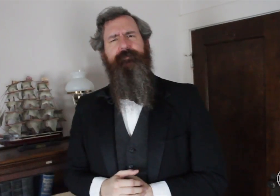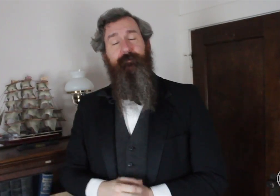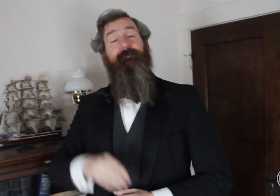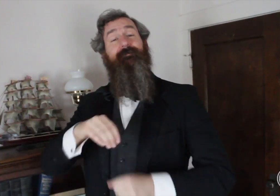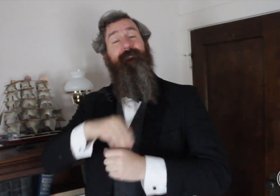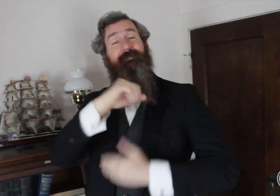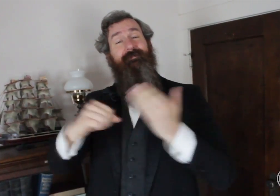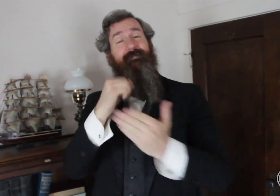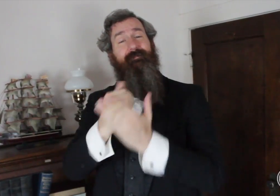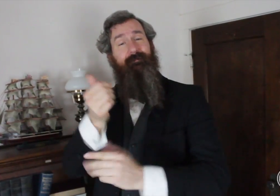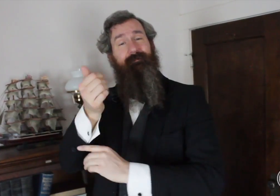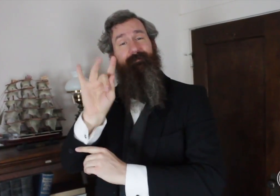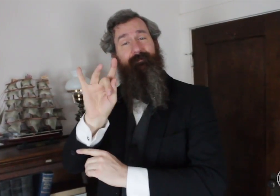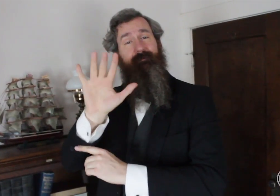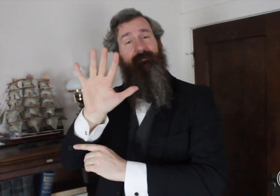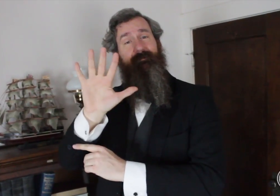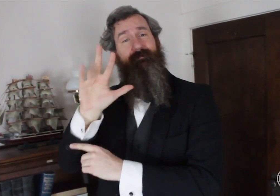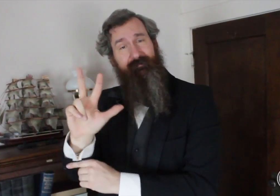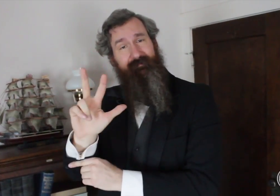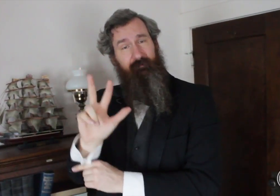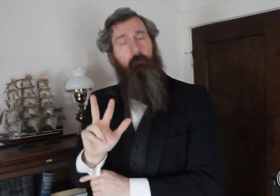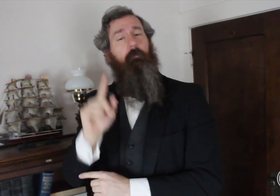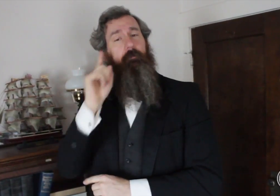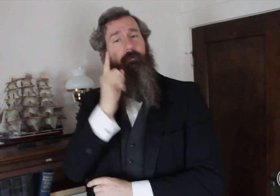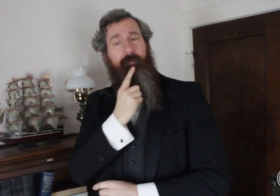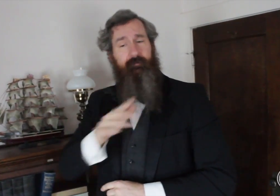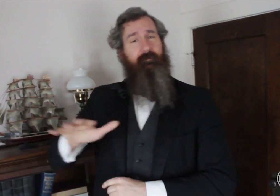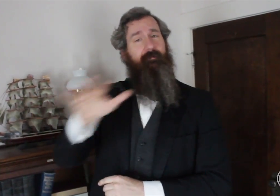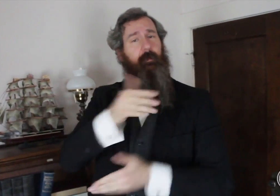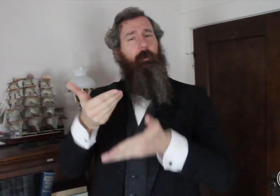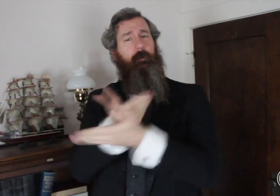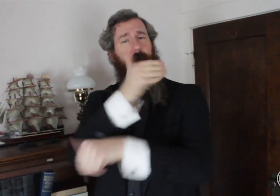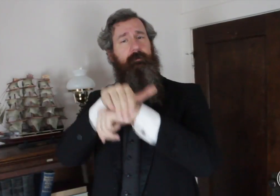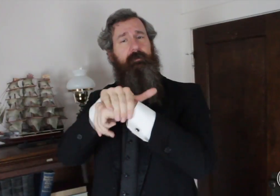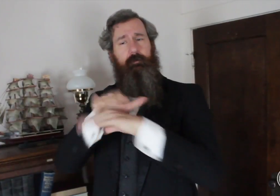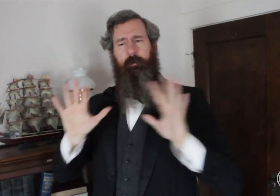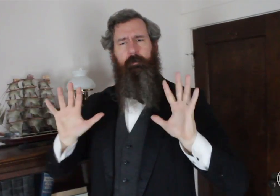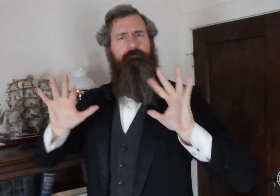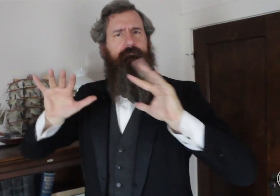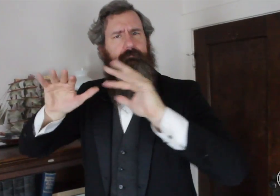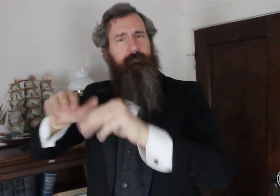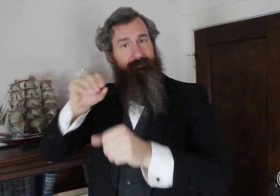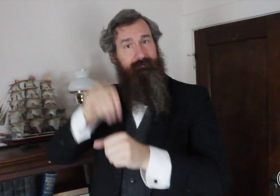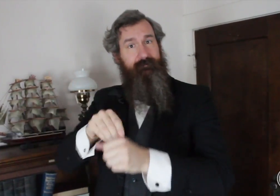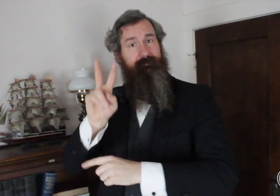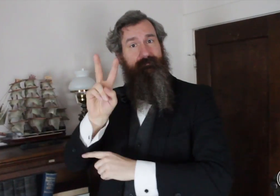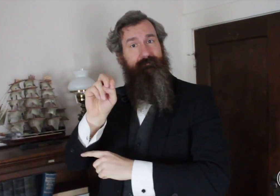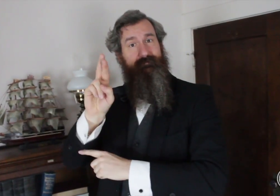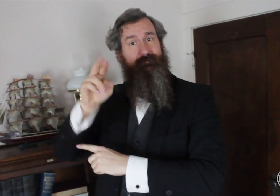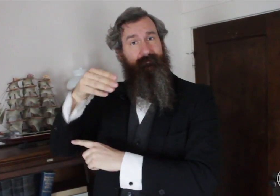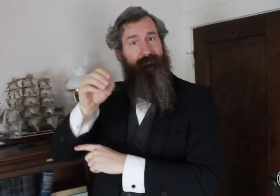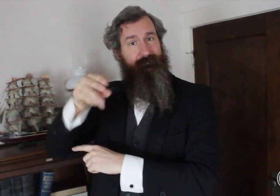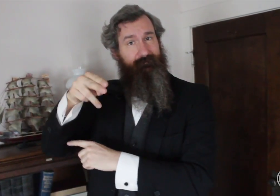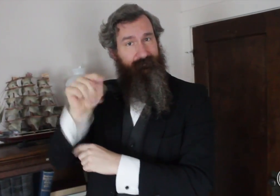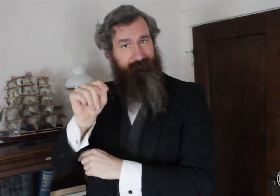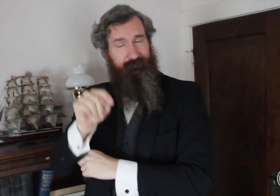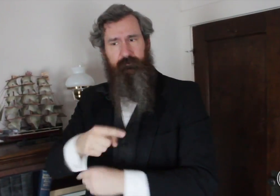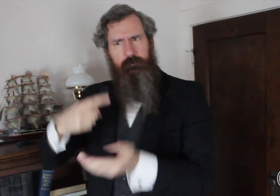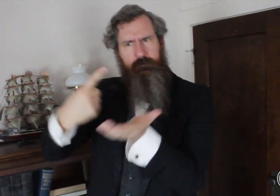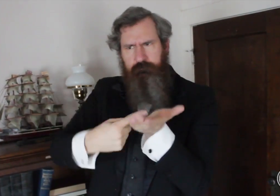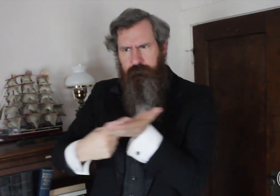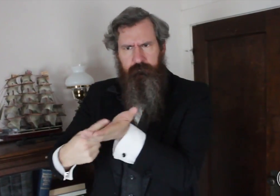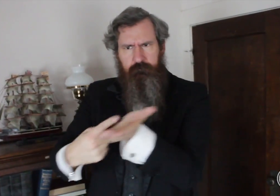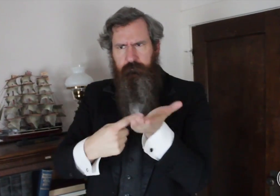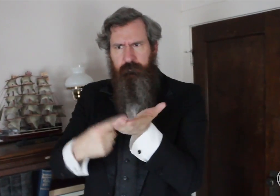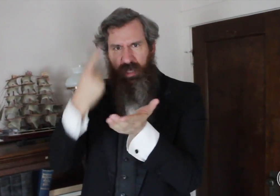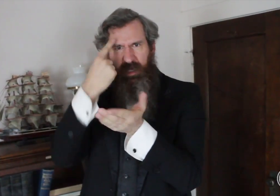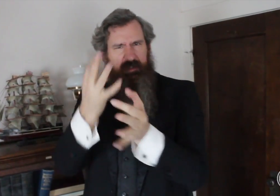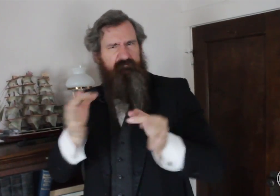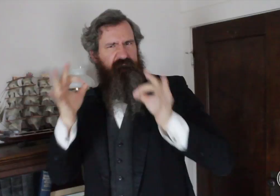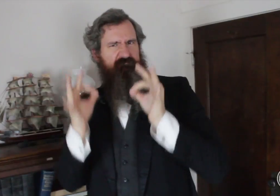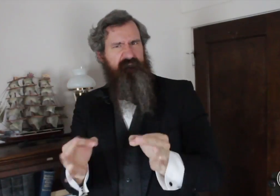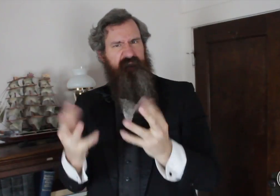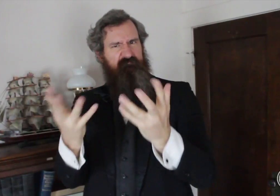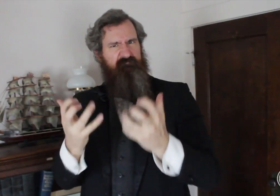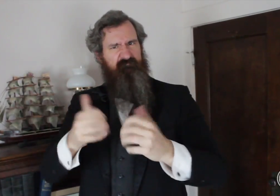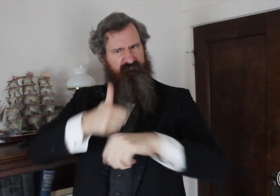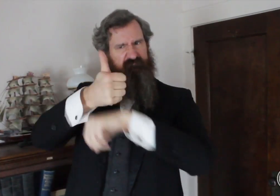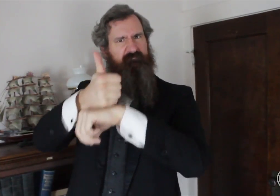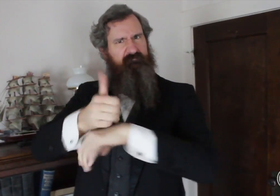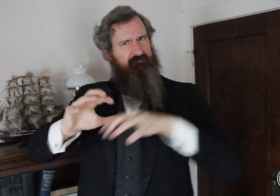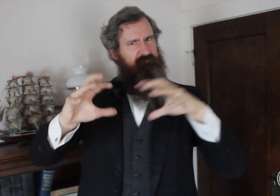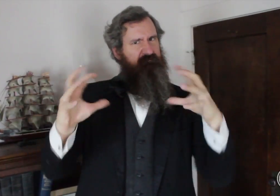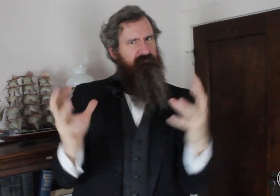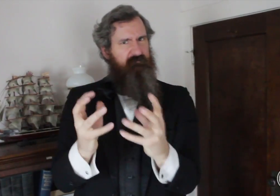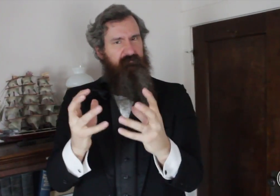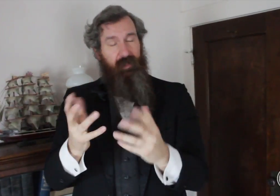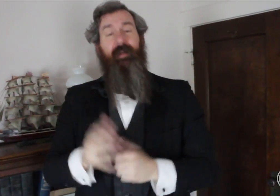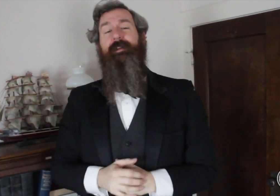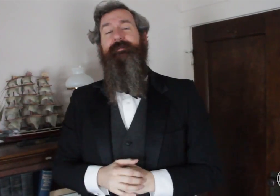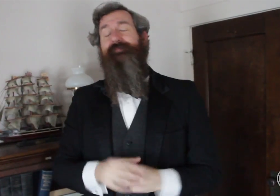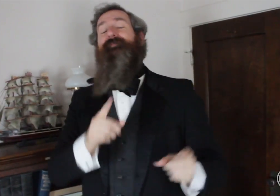So in 1853, deaf people in New England congregated in Vermont and decided to establish an organization.